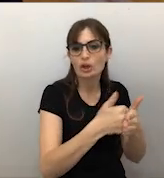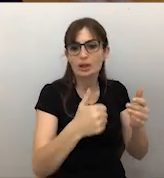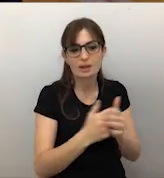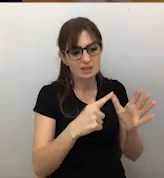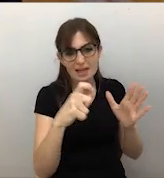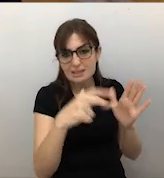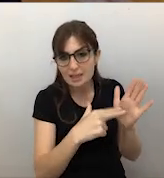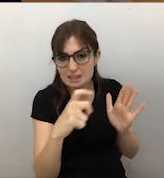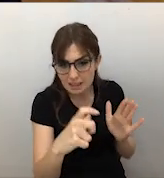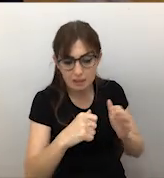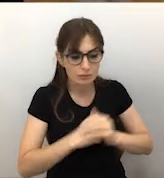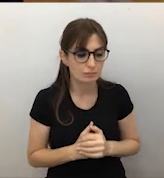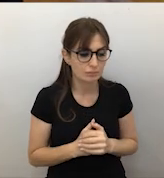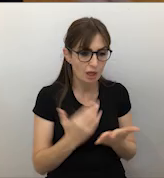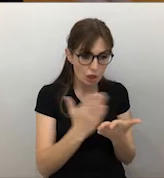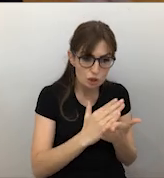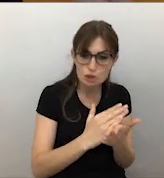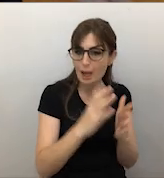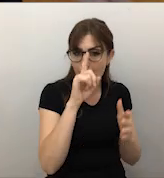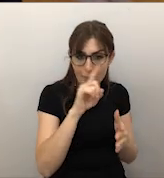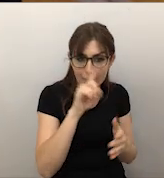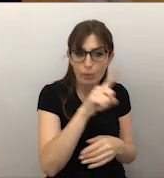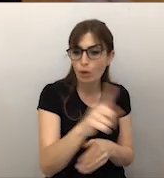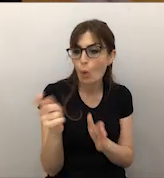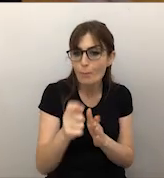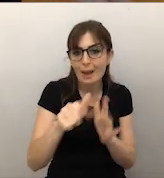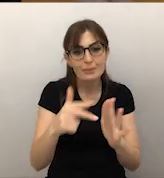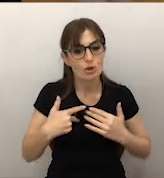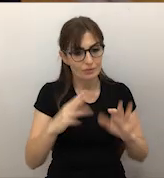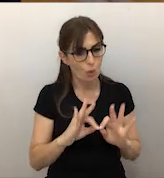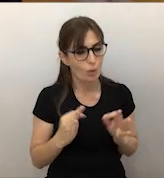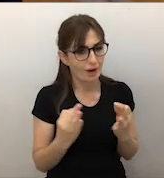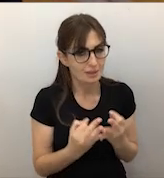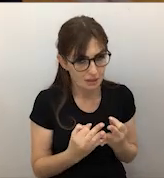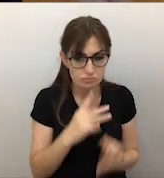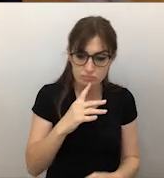as the ACNC, shareholders or members of your organisation, government